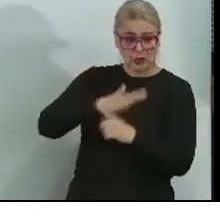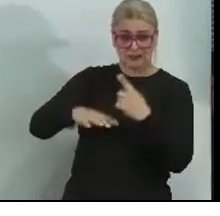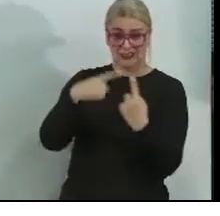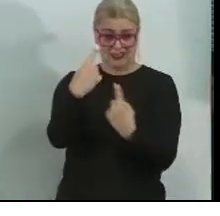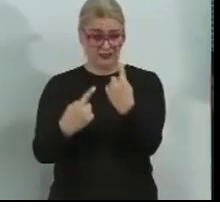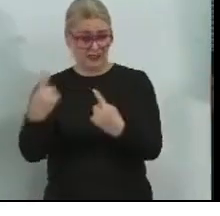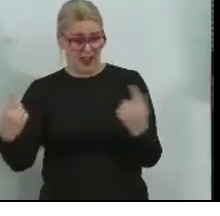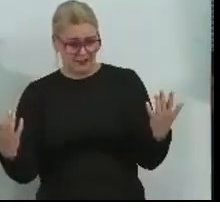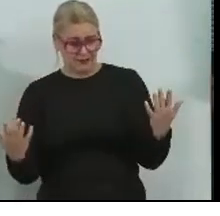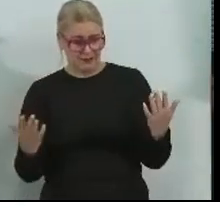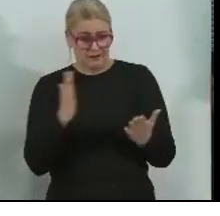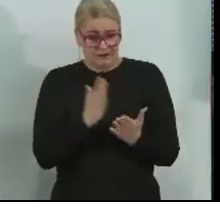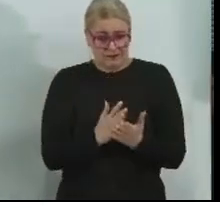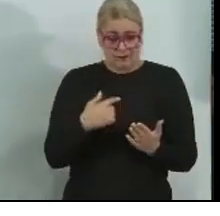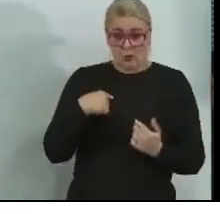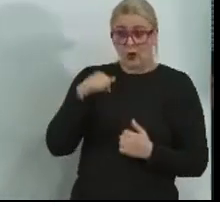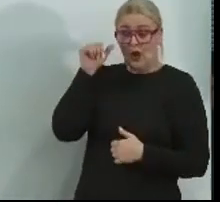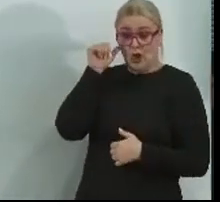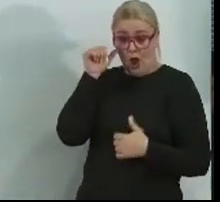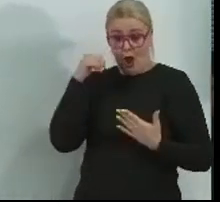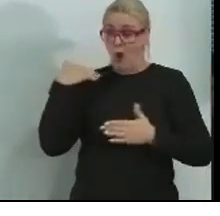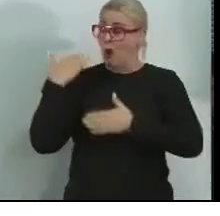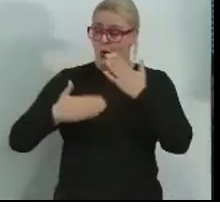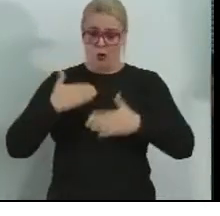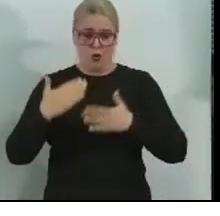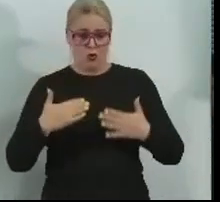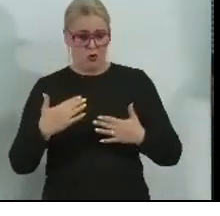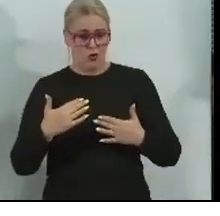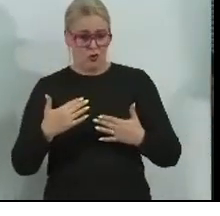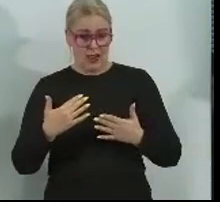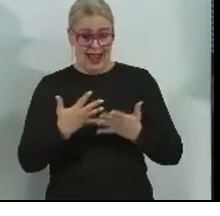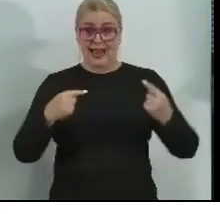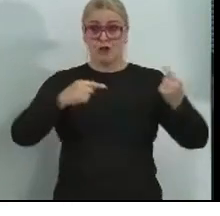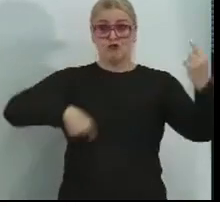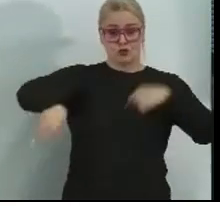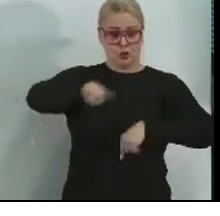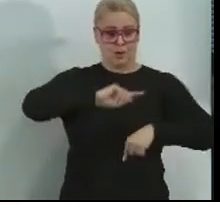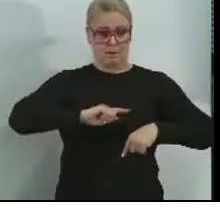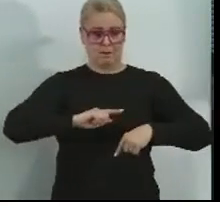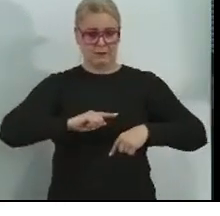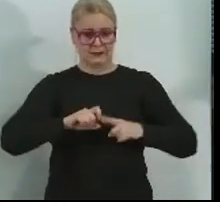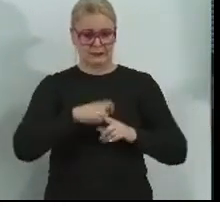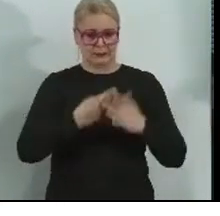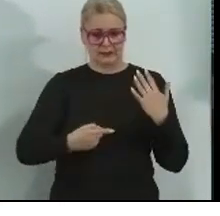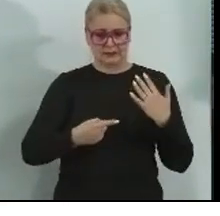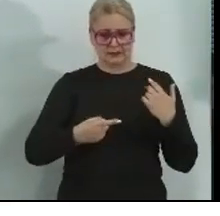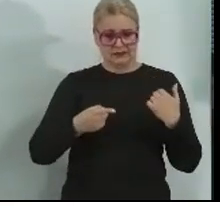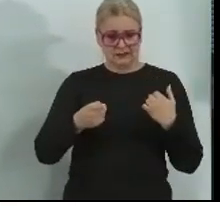the disabled community themselves also need to be like believing that actually they have parity.